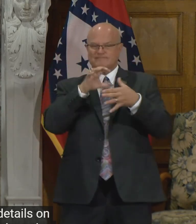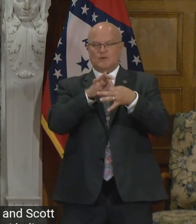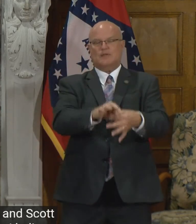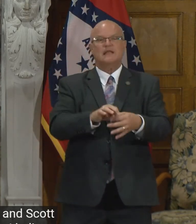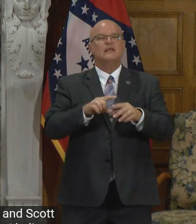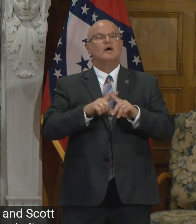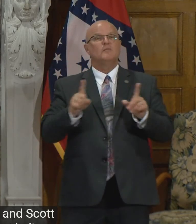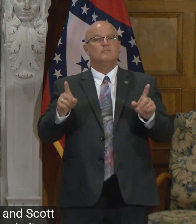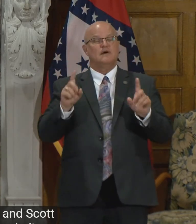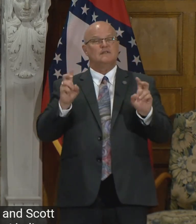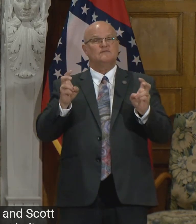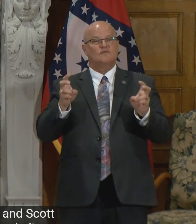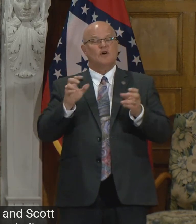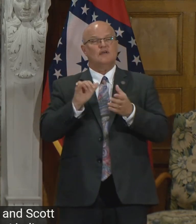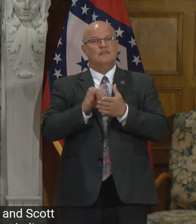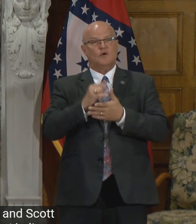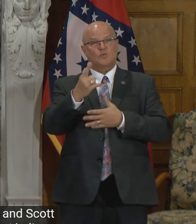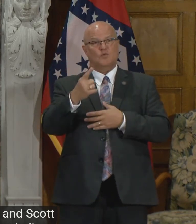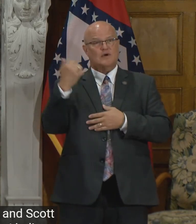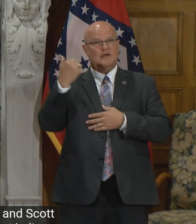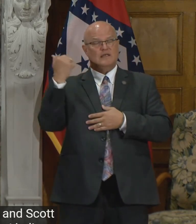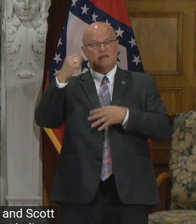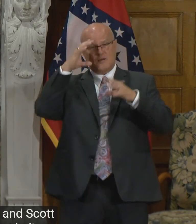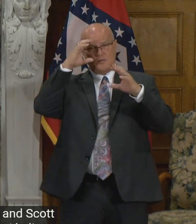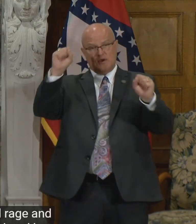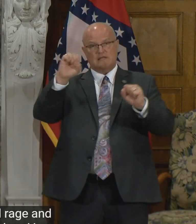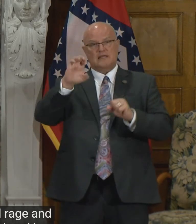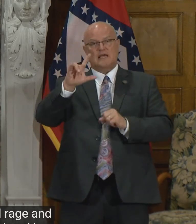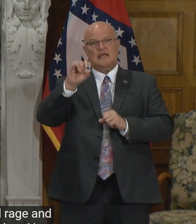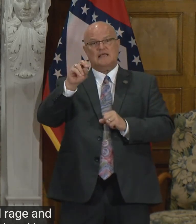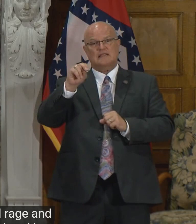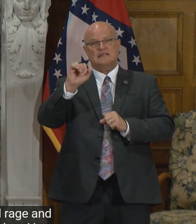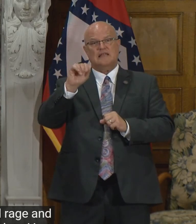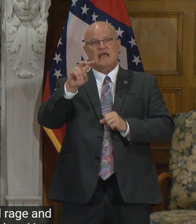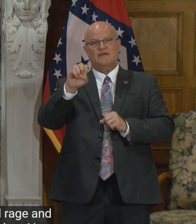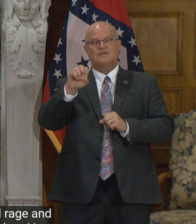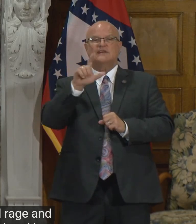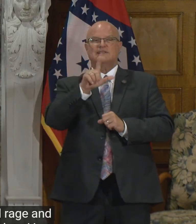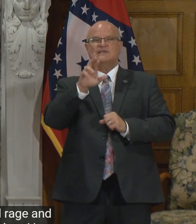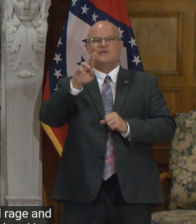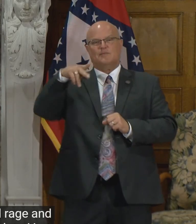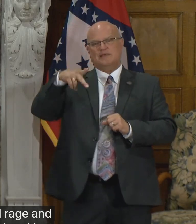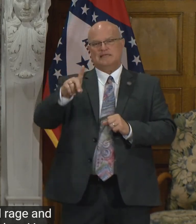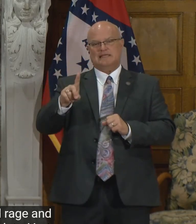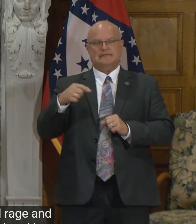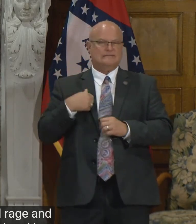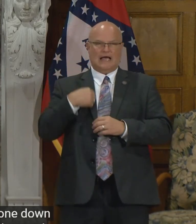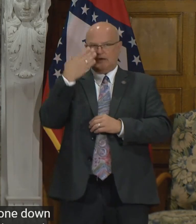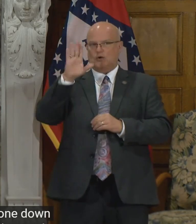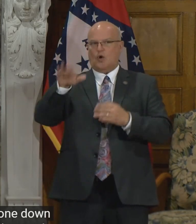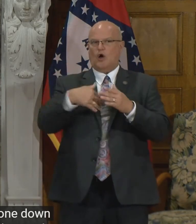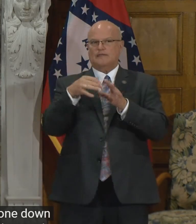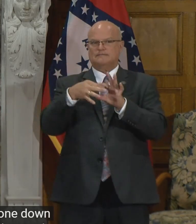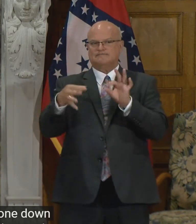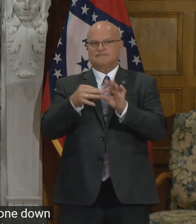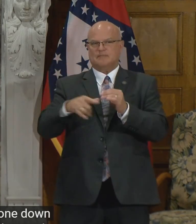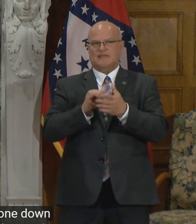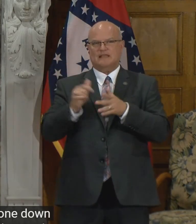but it's far as the the the the one down in President Clinton Ave. I would refer you to Little Rock Police Department because I don't know all the details on that shooting.